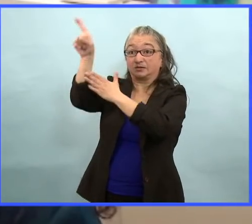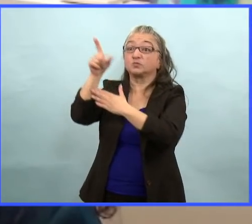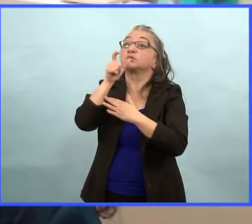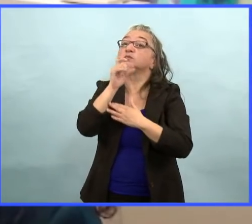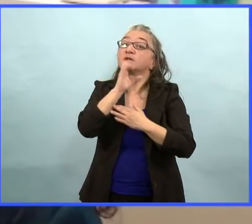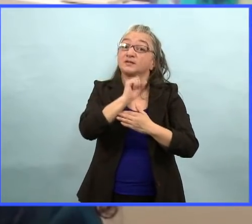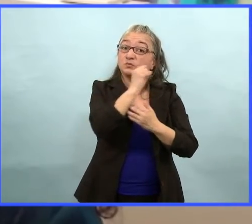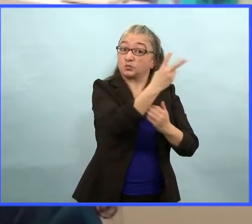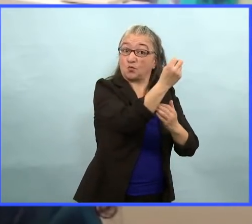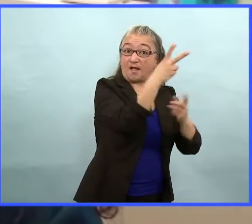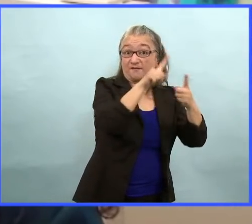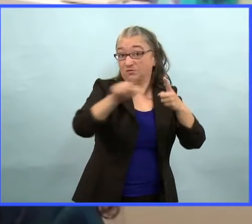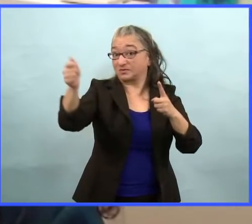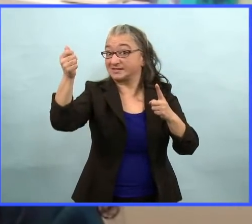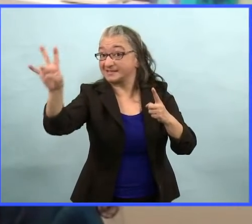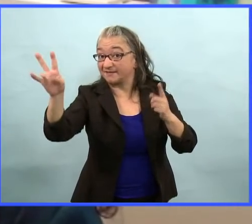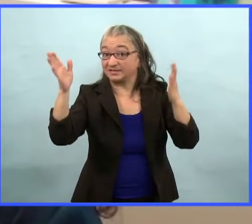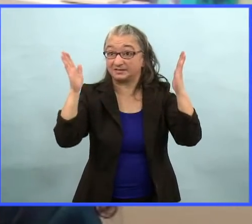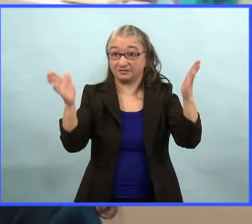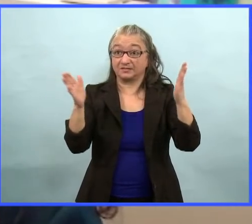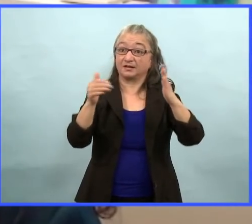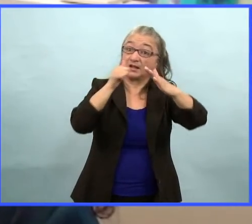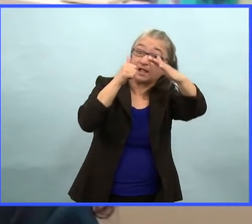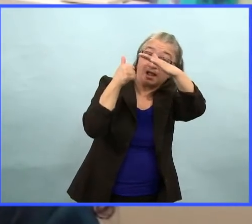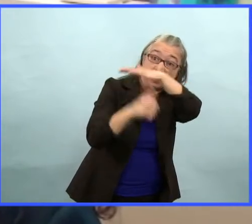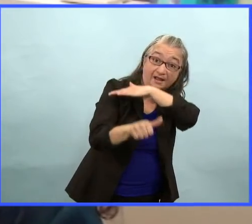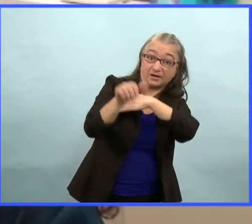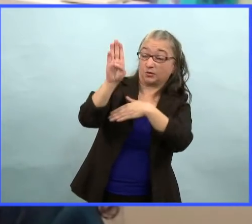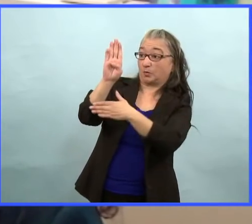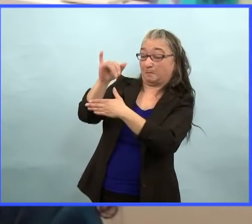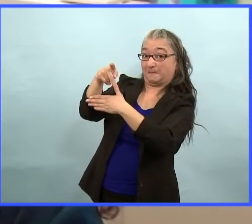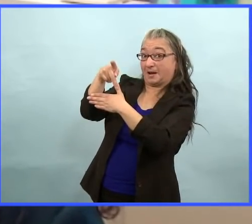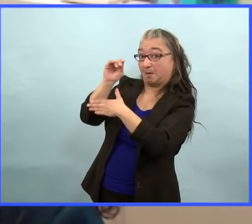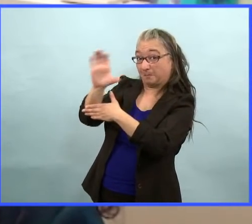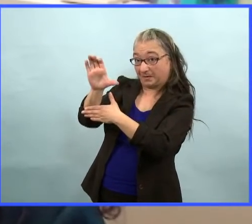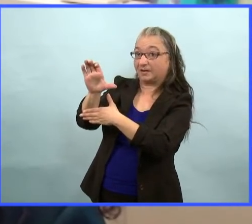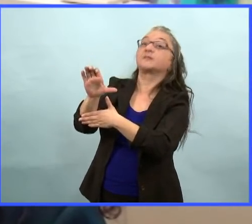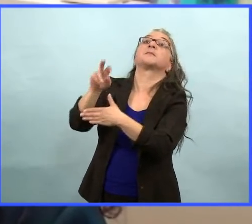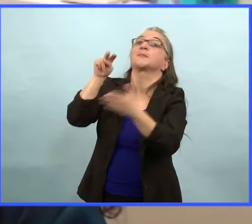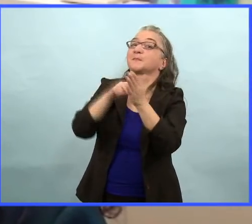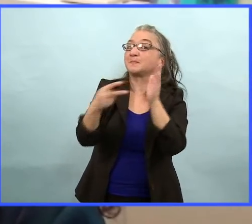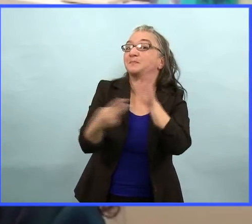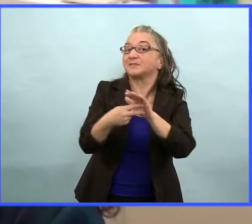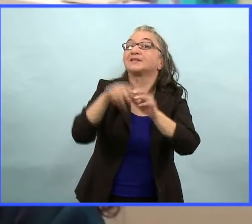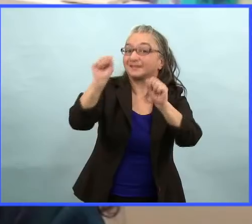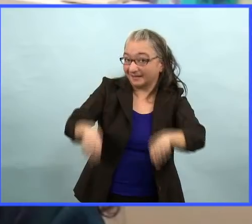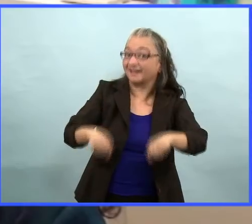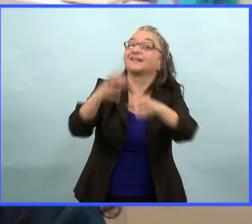racialized or marginalized communities also now eligible uh for boosters six months after